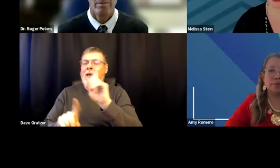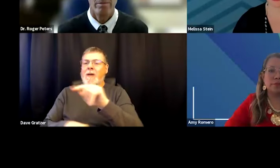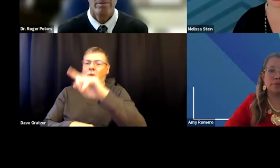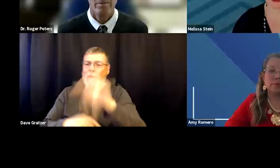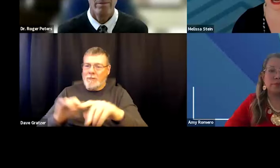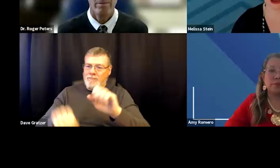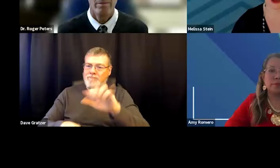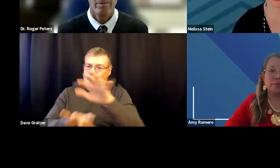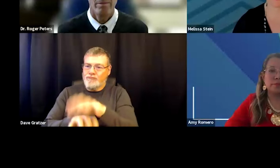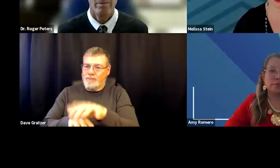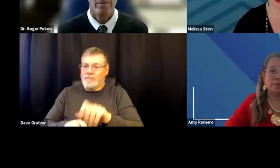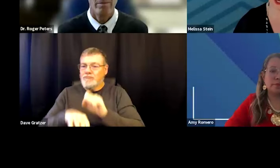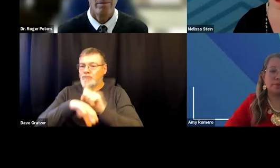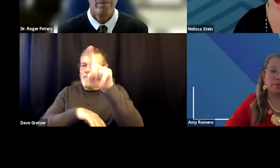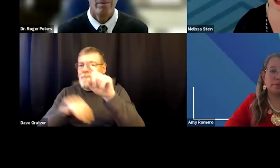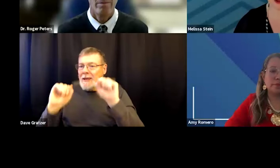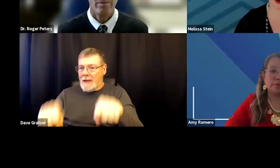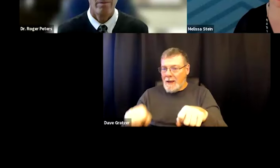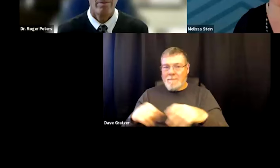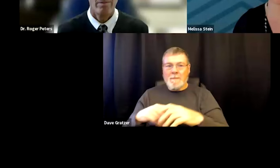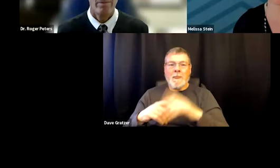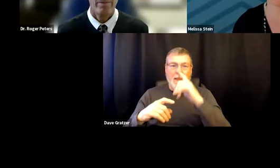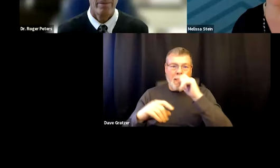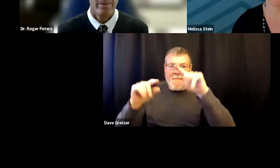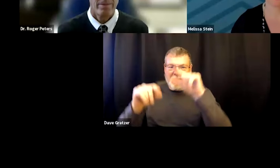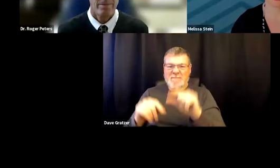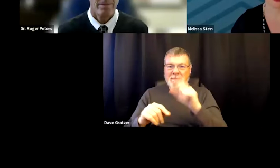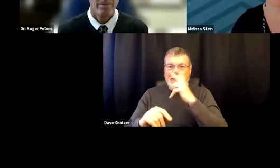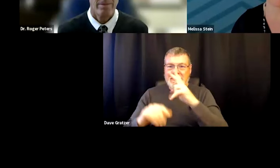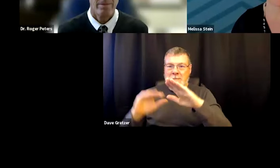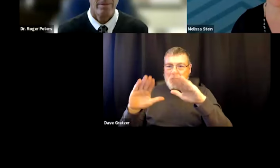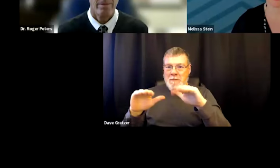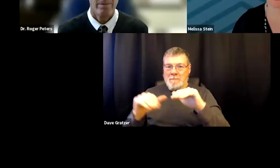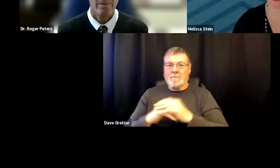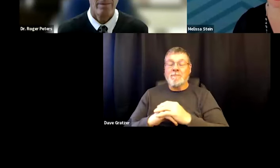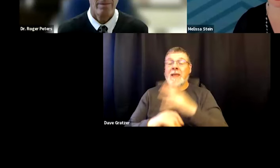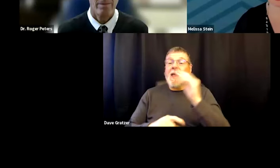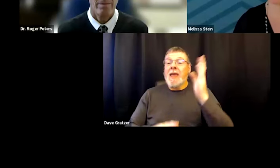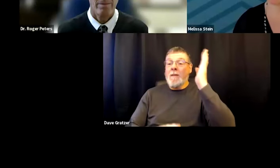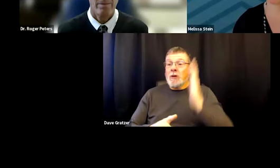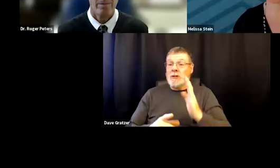Again, there's an icon for the Q&A pod at the bottom of your screen and the presenter will address as many